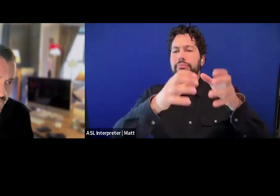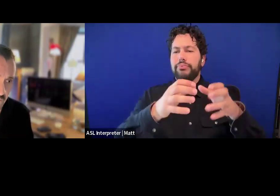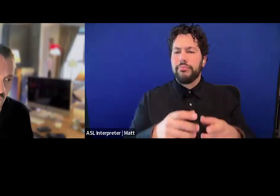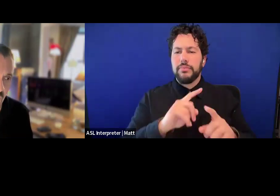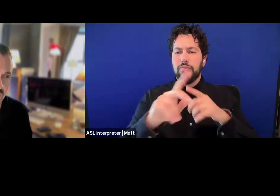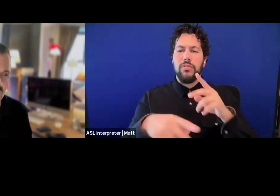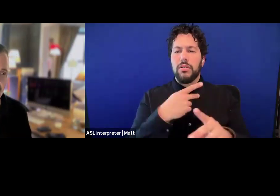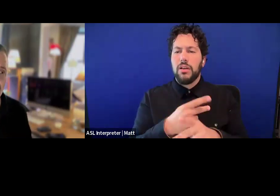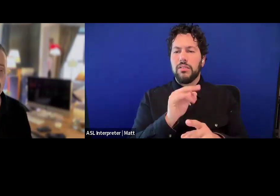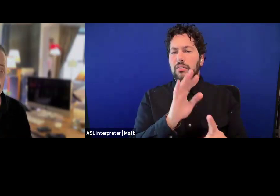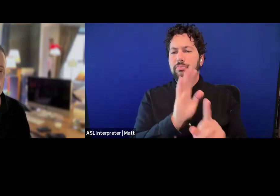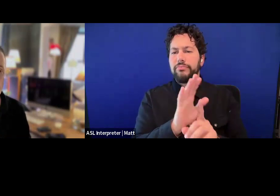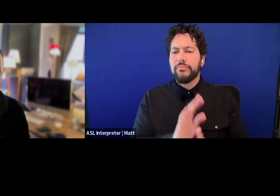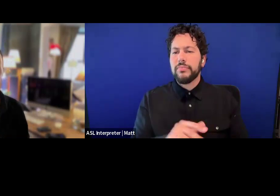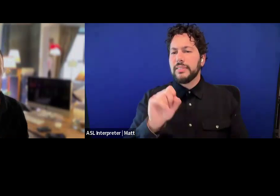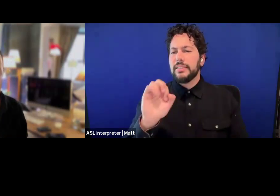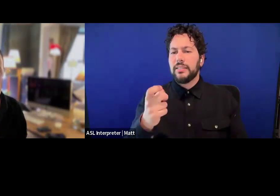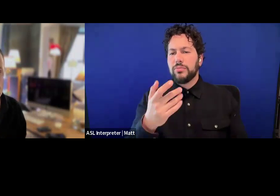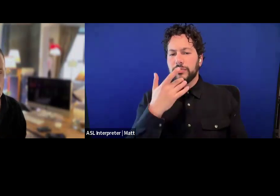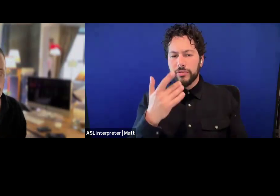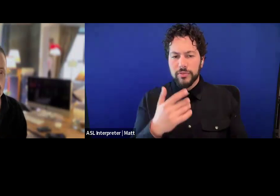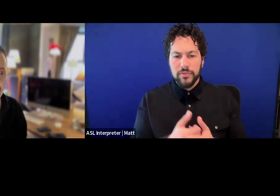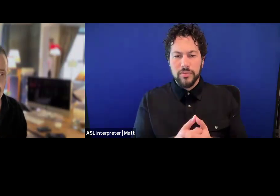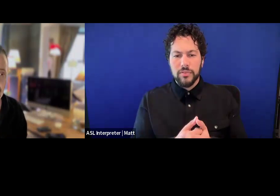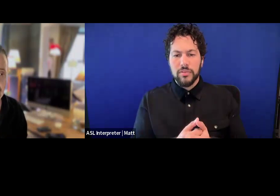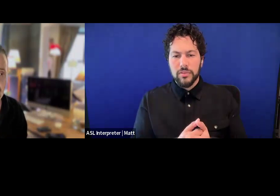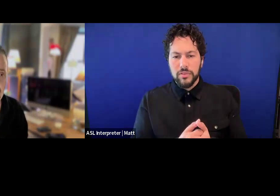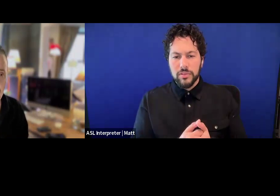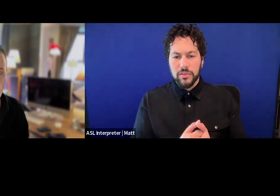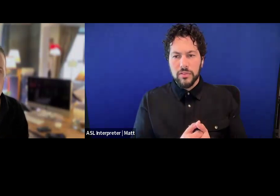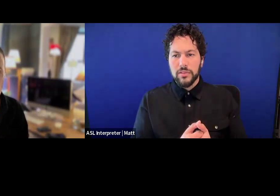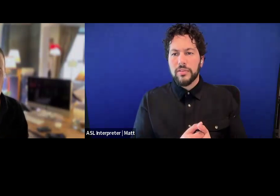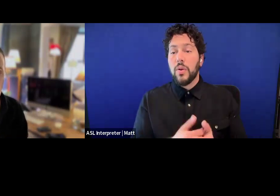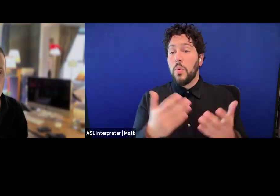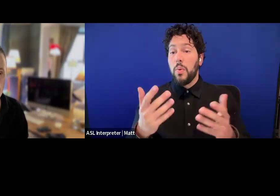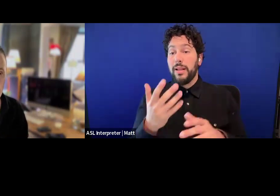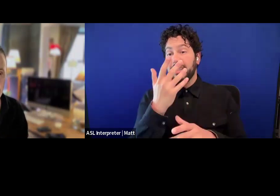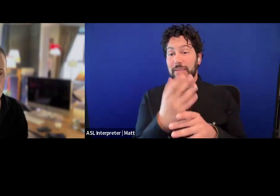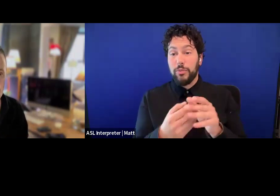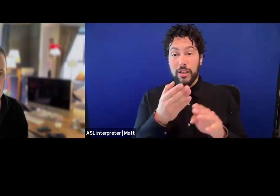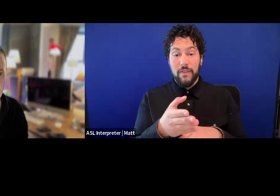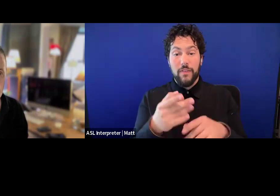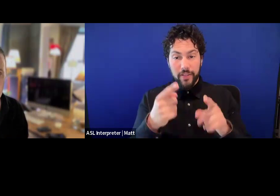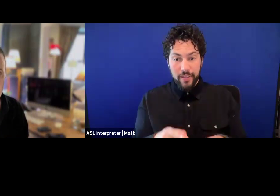What disappears is not simply a set of acts. What disappears is a shared field of intimacy.